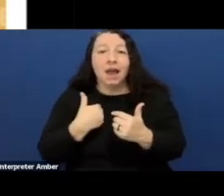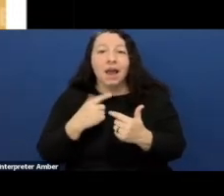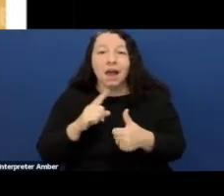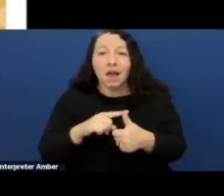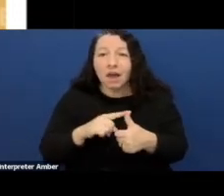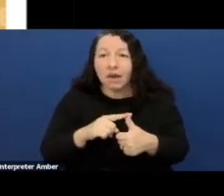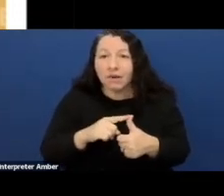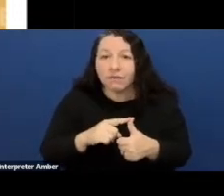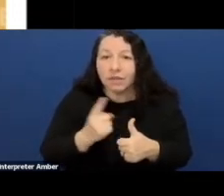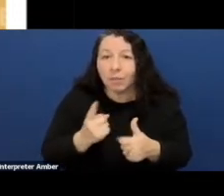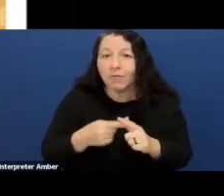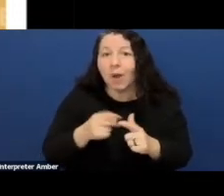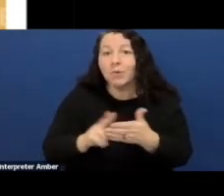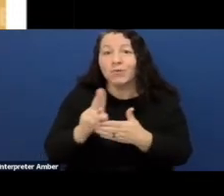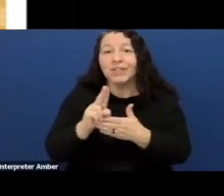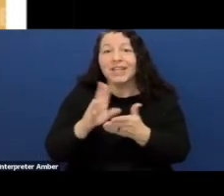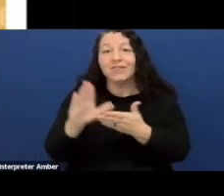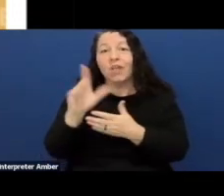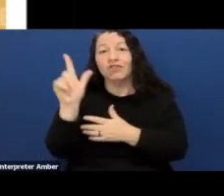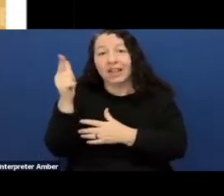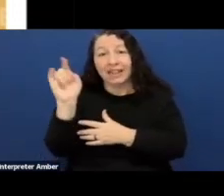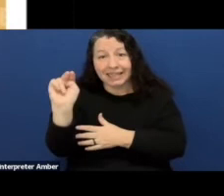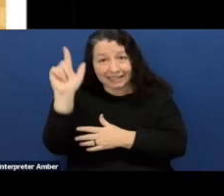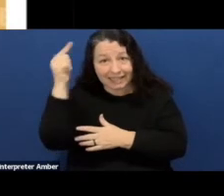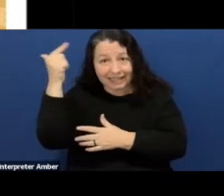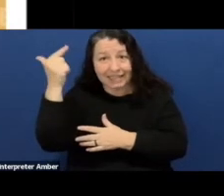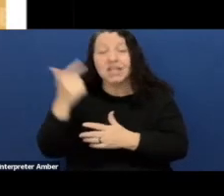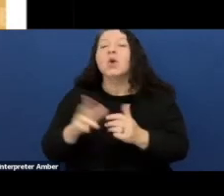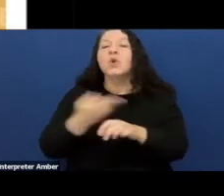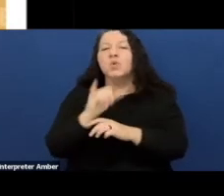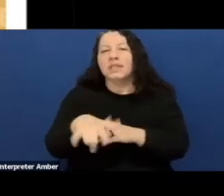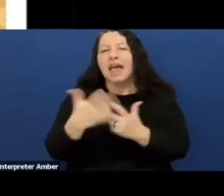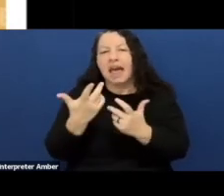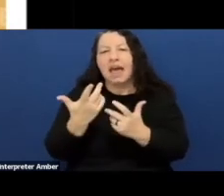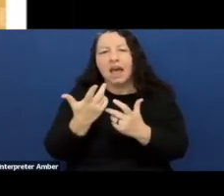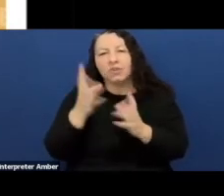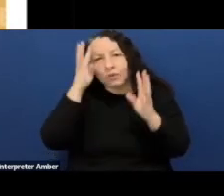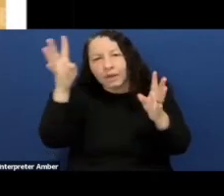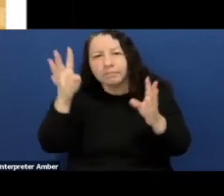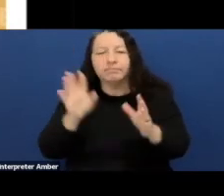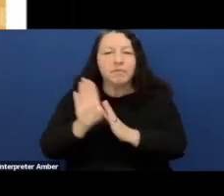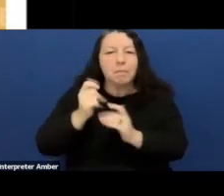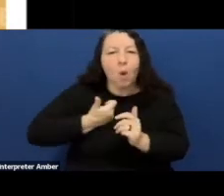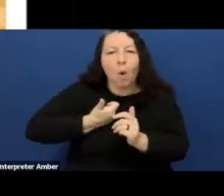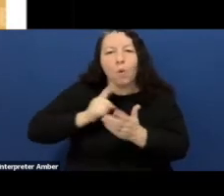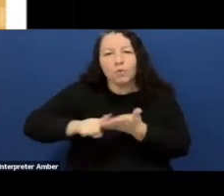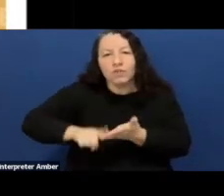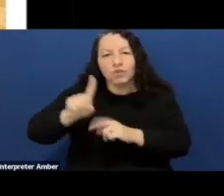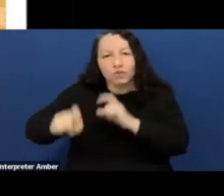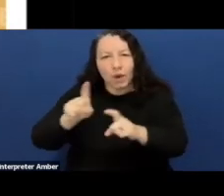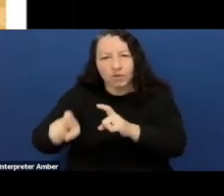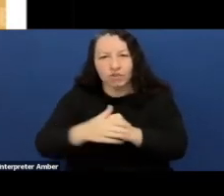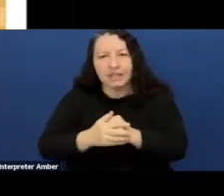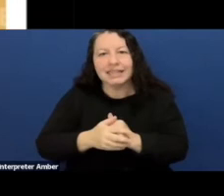We have an IRB from the University College London. And we use that to come up with our